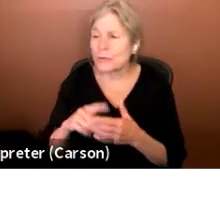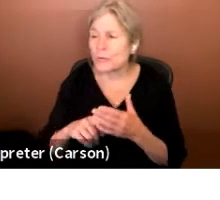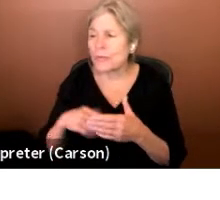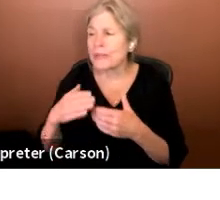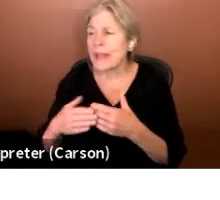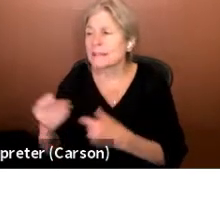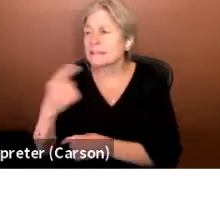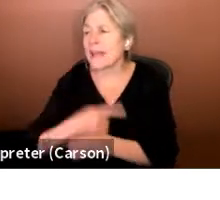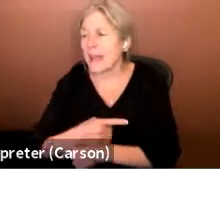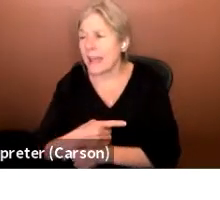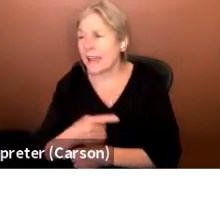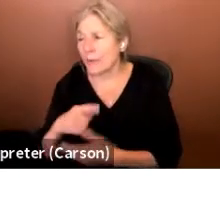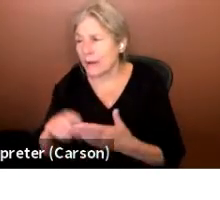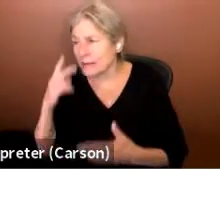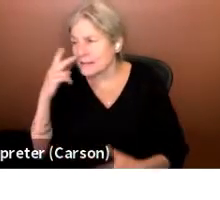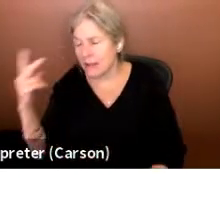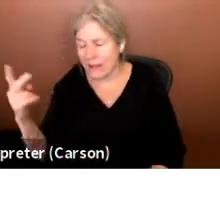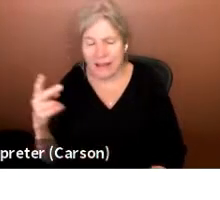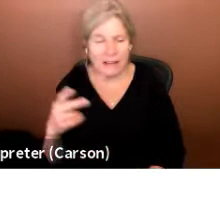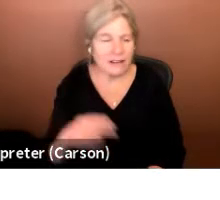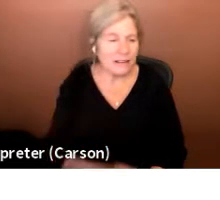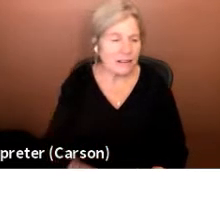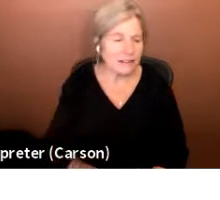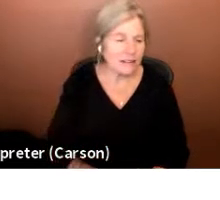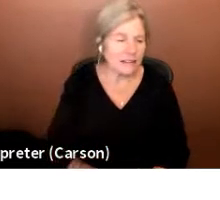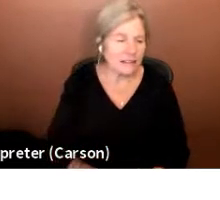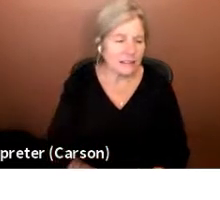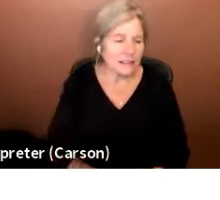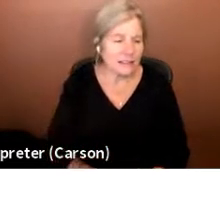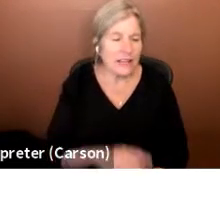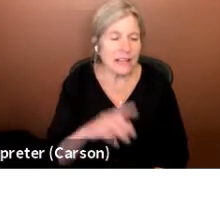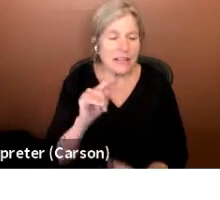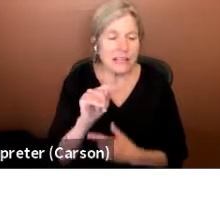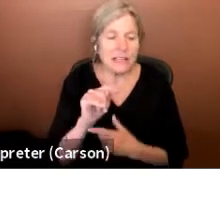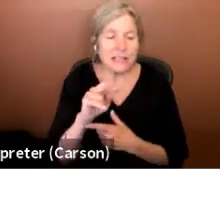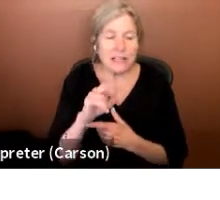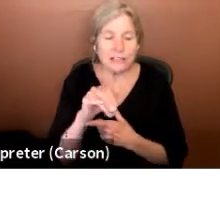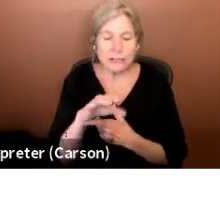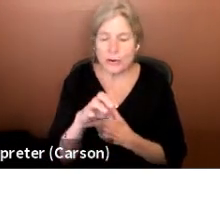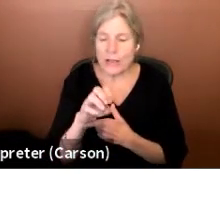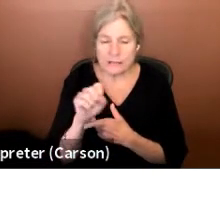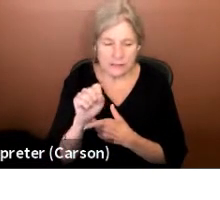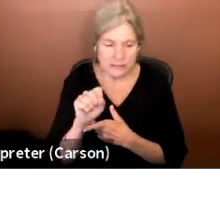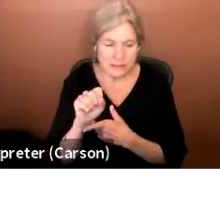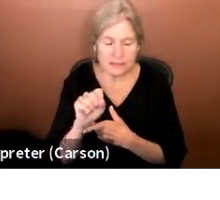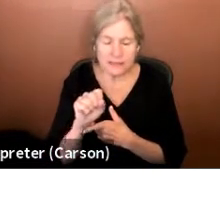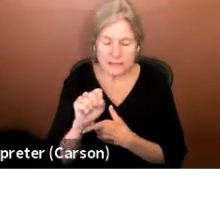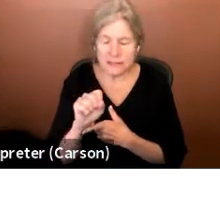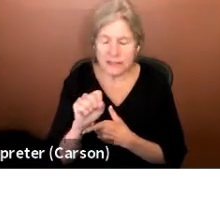It came up to me that actually traces tell stories. Traces have a